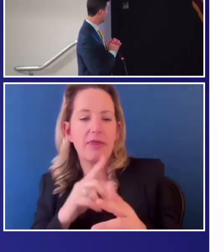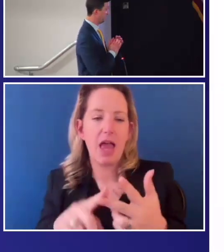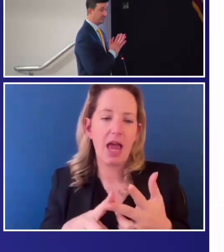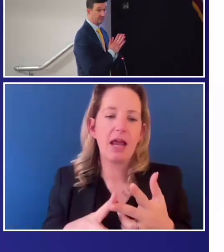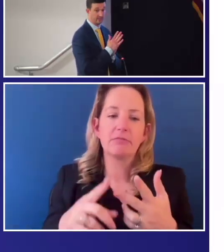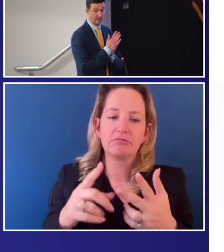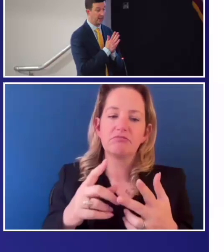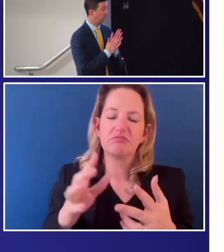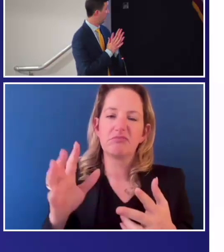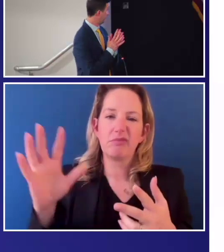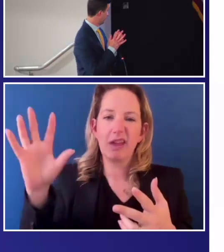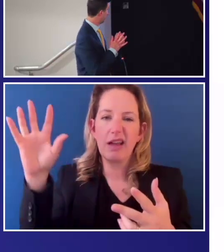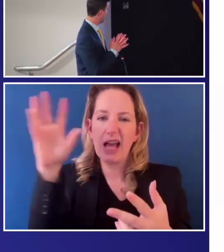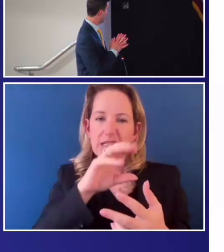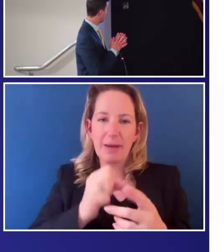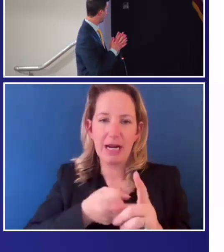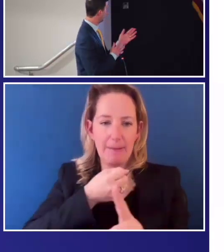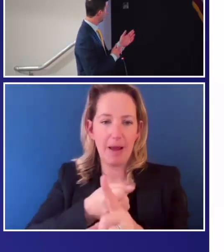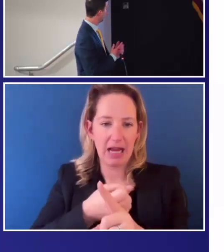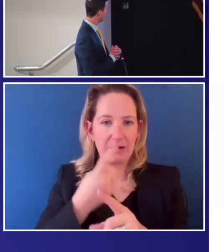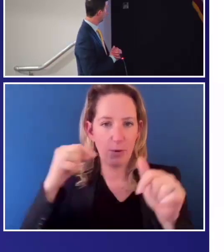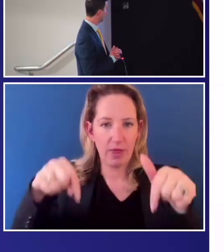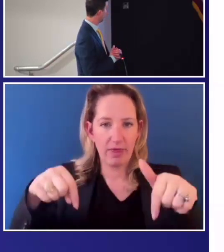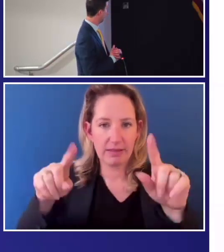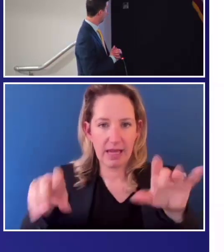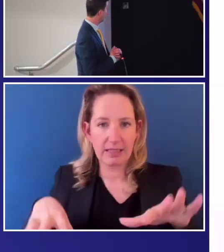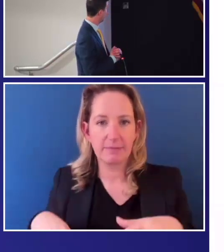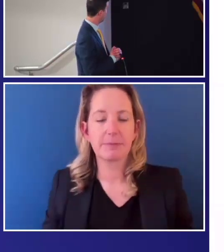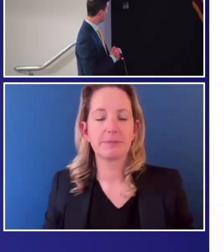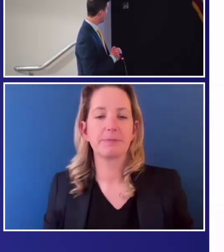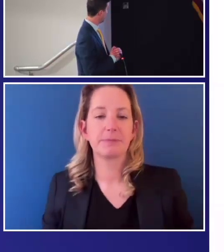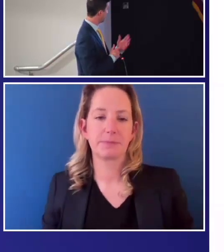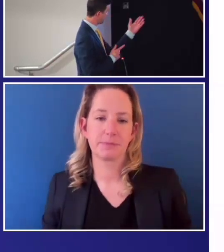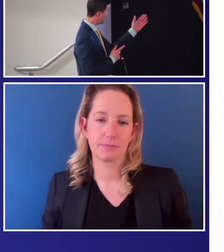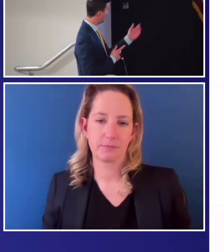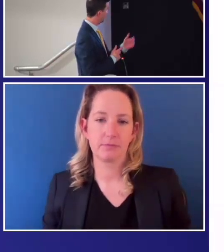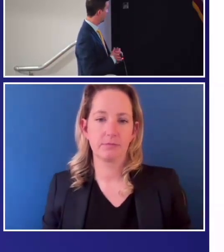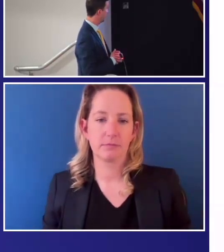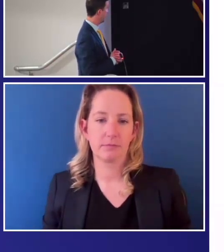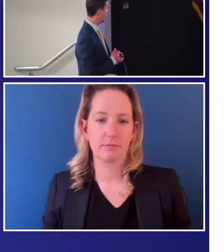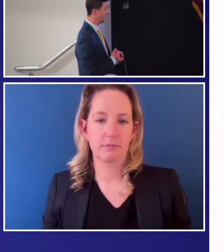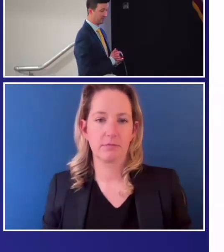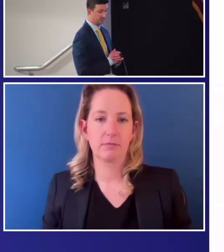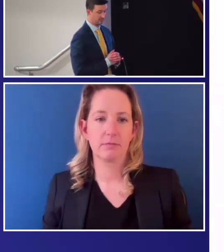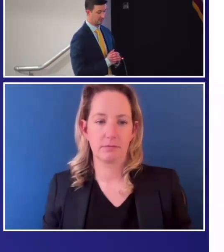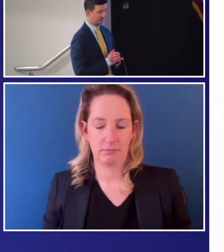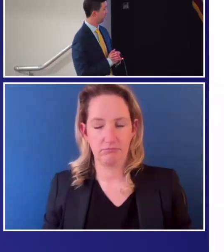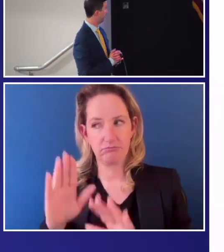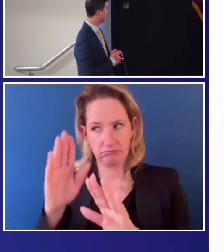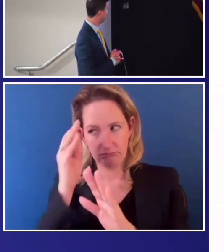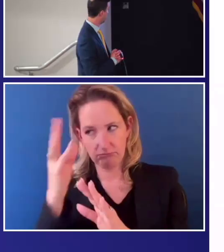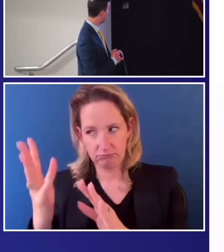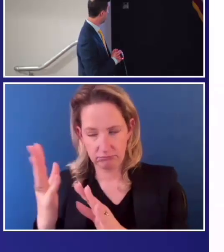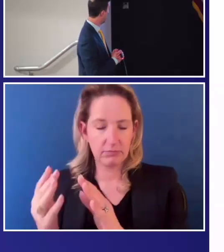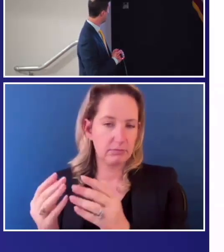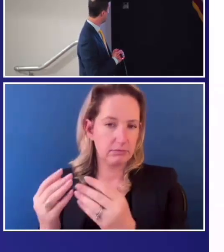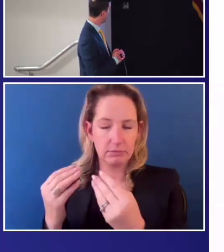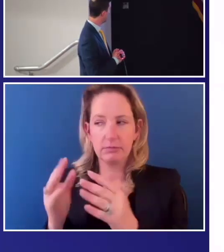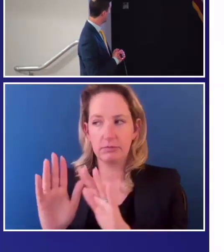That's sort of the outline for this presentation. Next slide, please. Standard caveat that this is the Department's preliminary analysis.